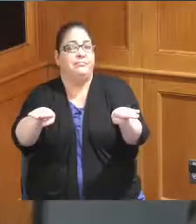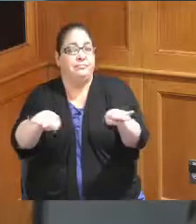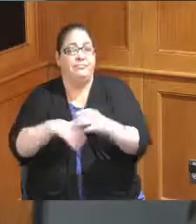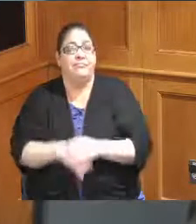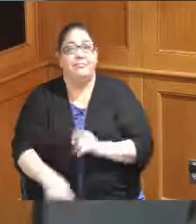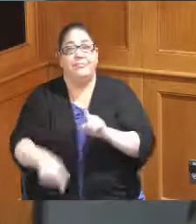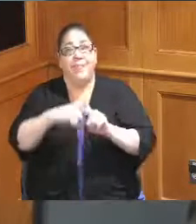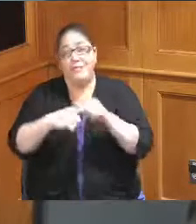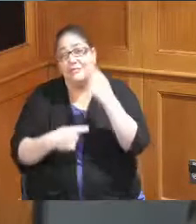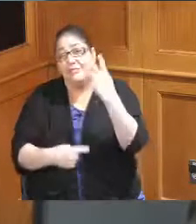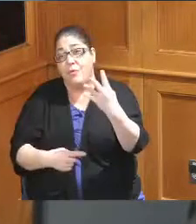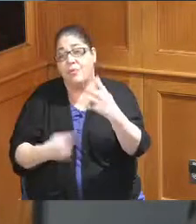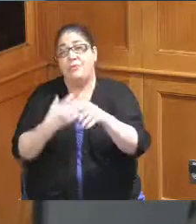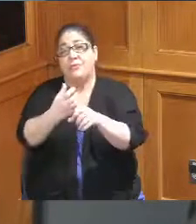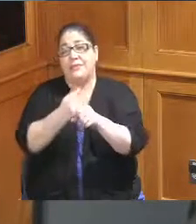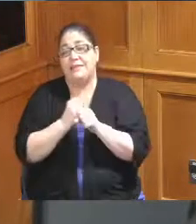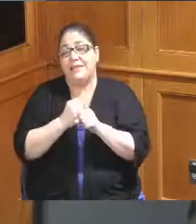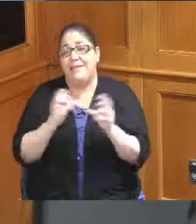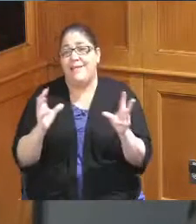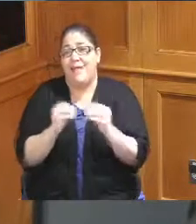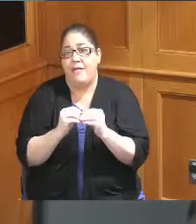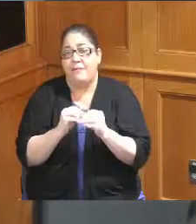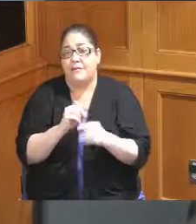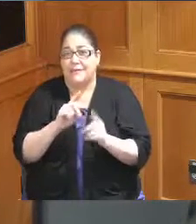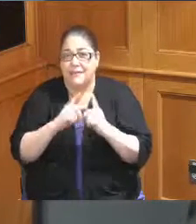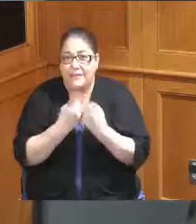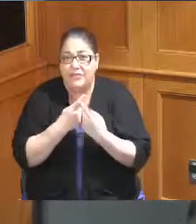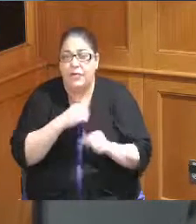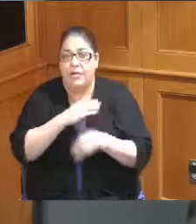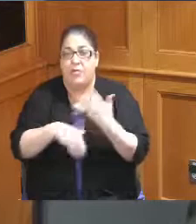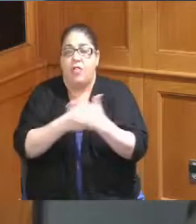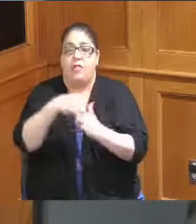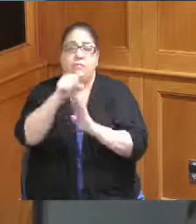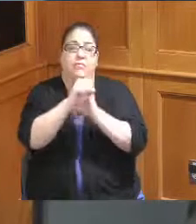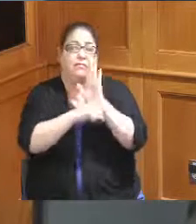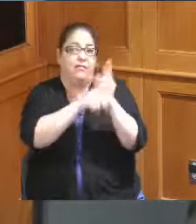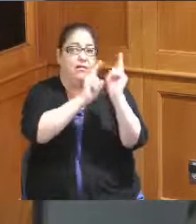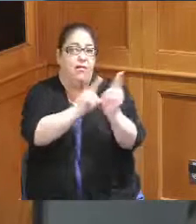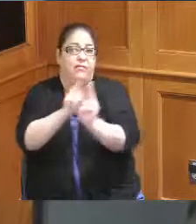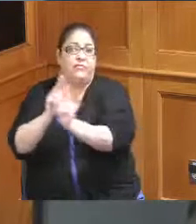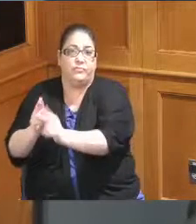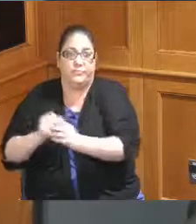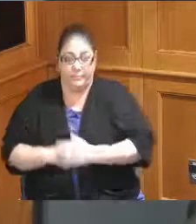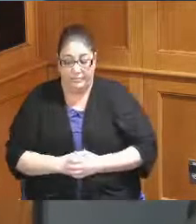players who received conference district and all state honors in her second season as head coach